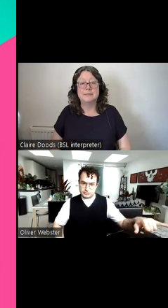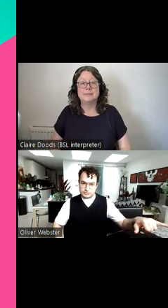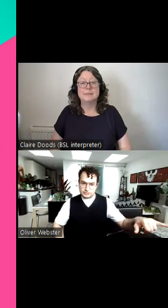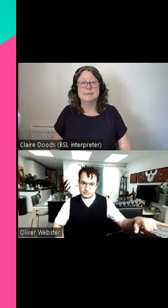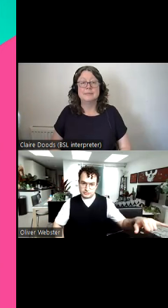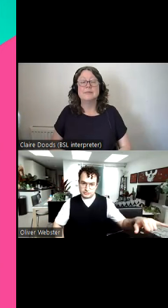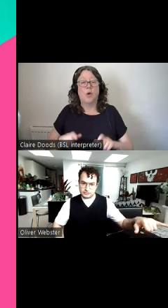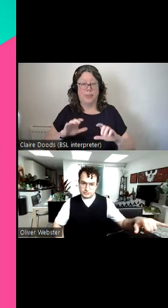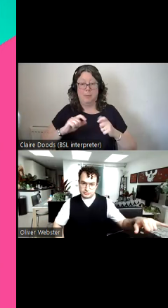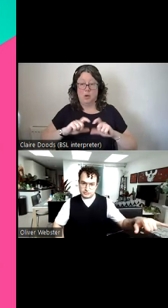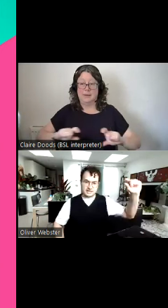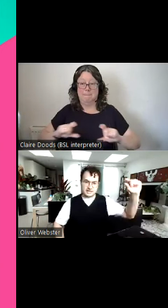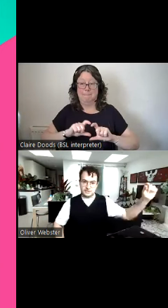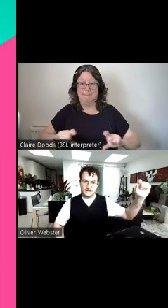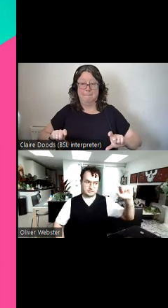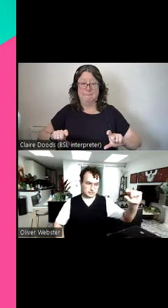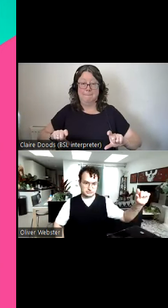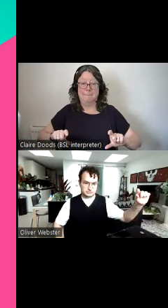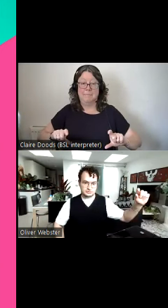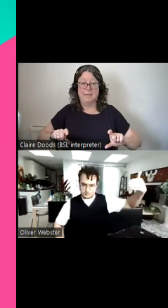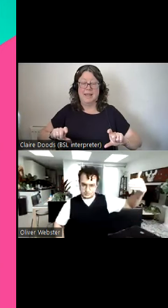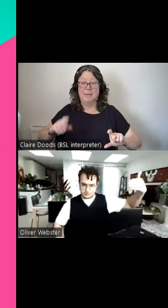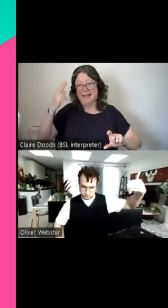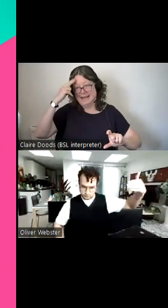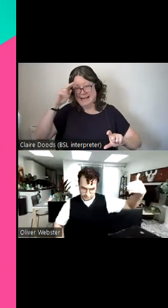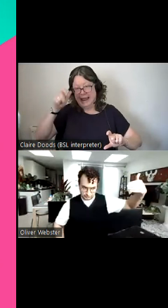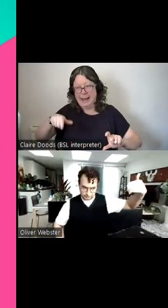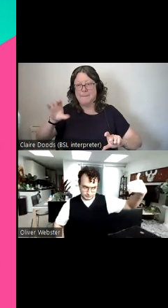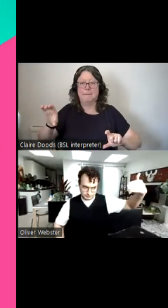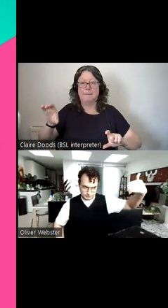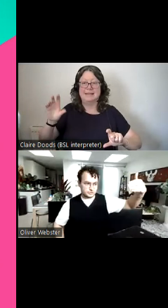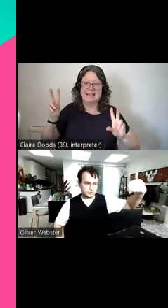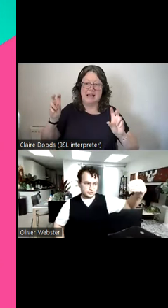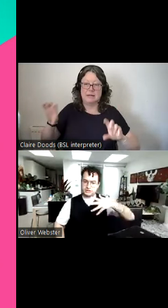and then we've got this person's name and title above the subtitles.